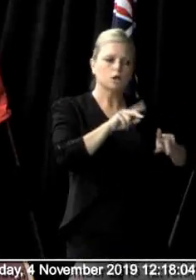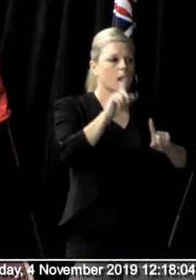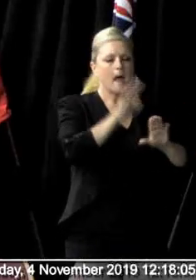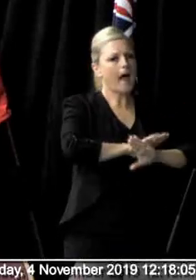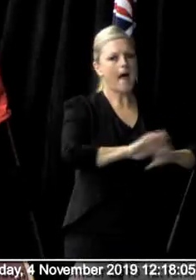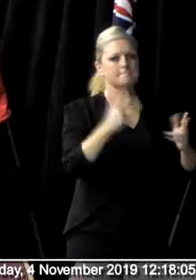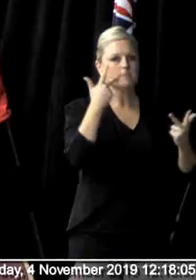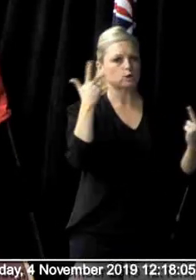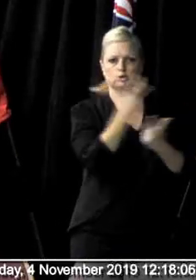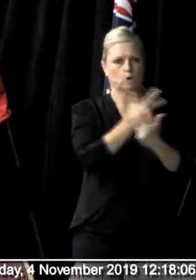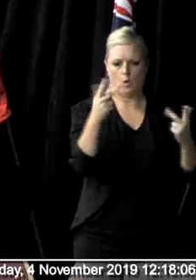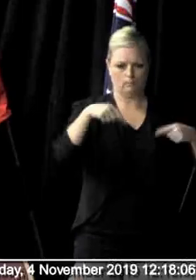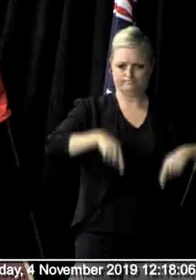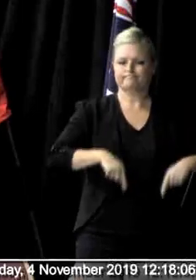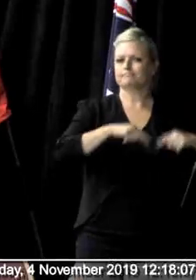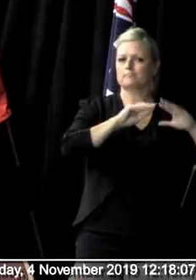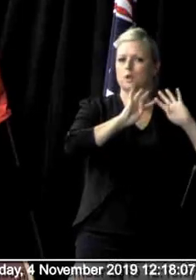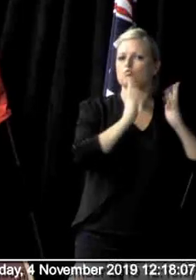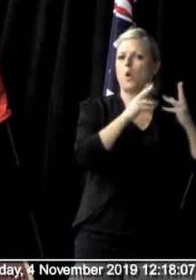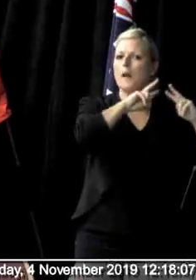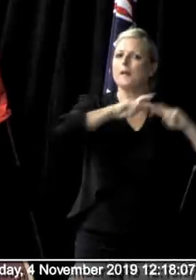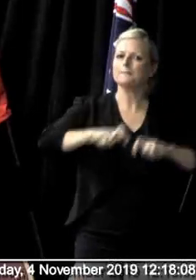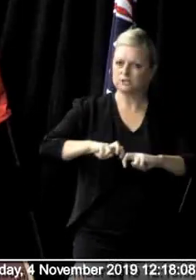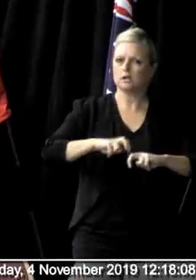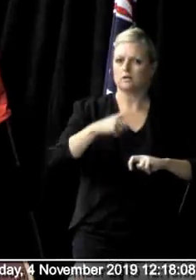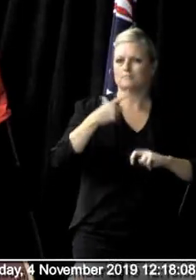But it shows exactly what this witness has said. Excuse me for one moment.